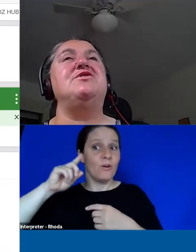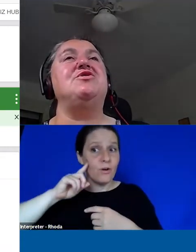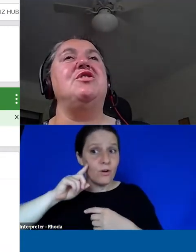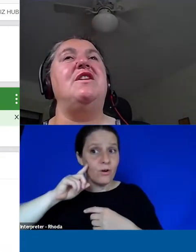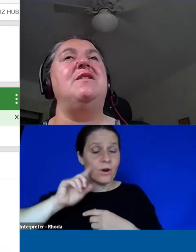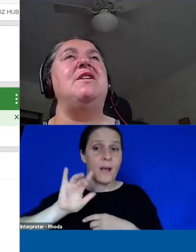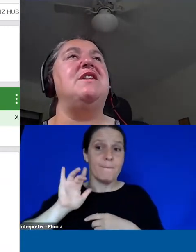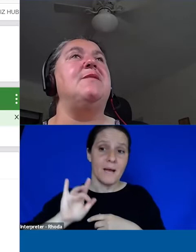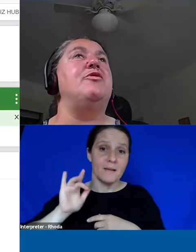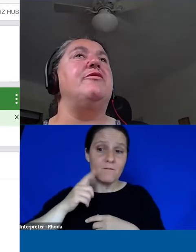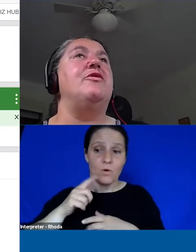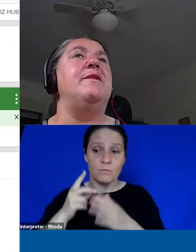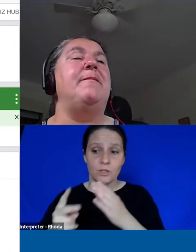it's just not in my tab order for me.